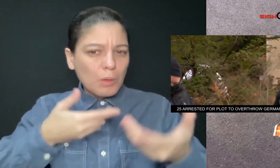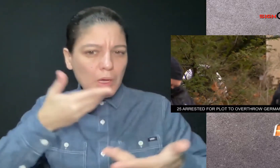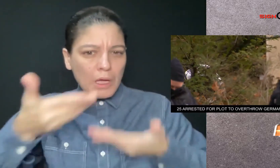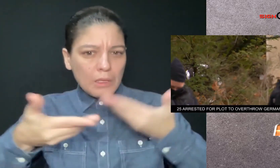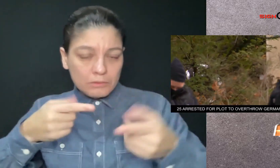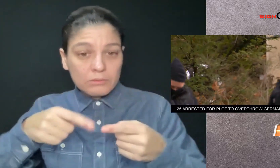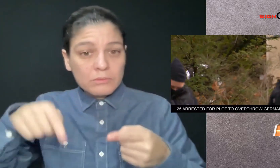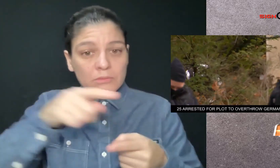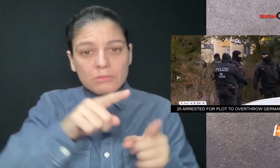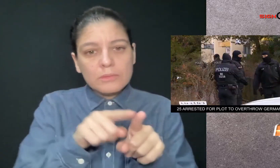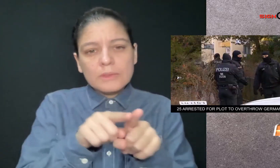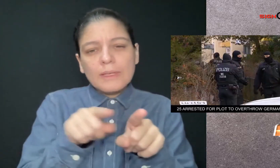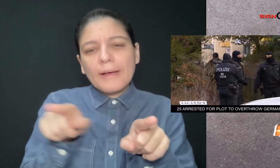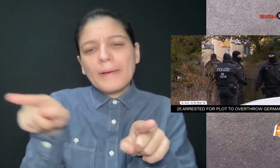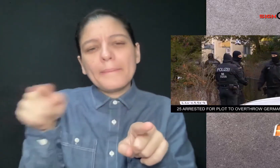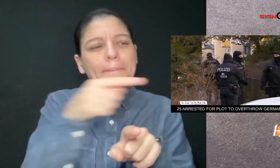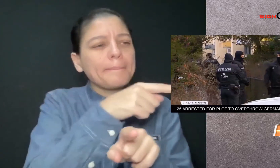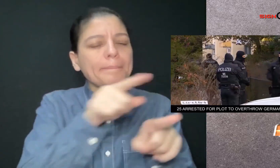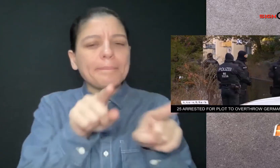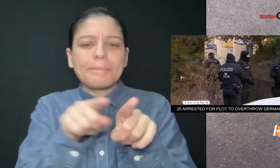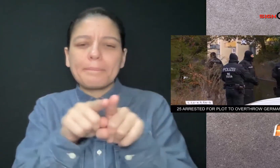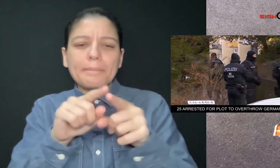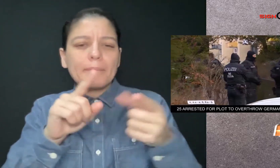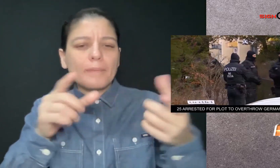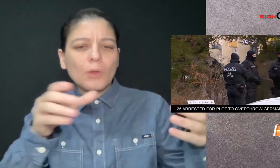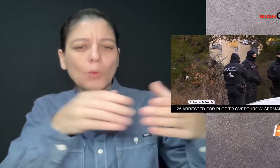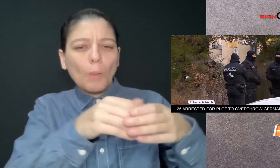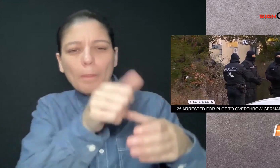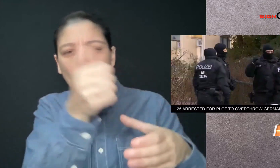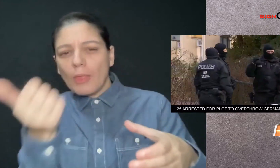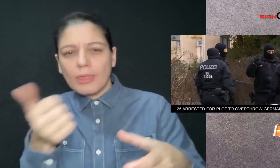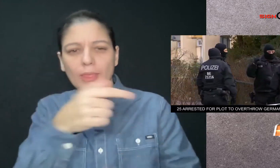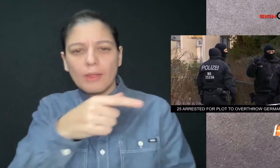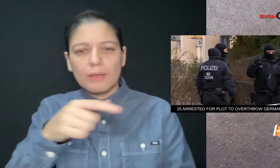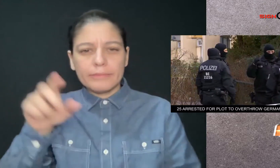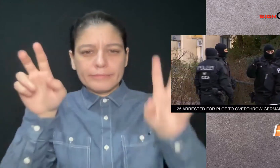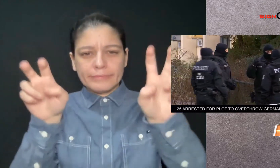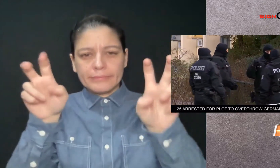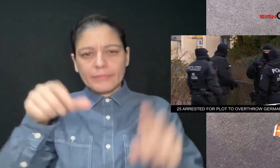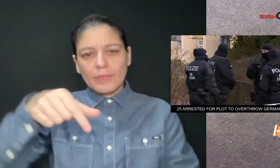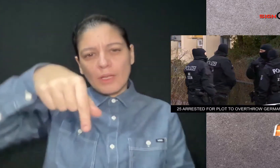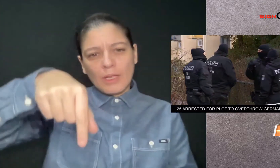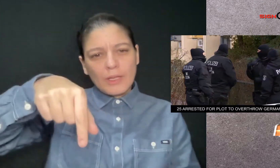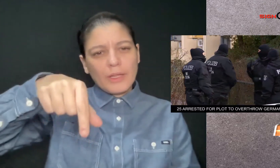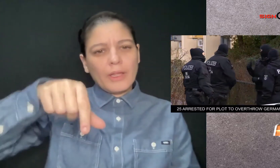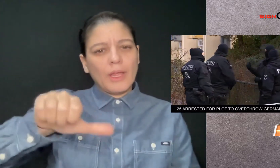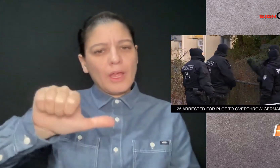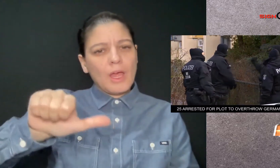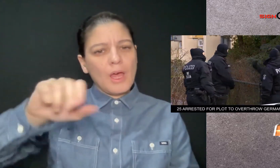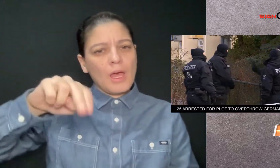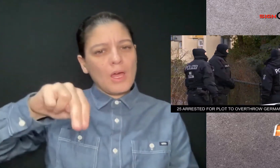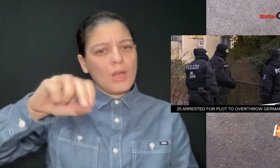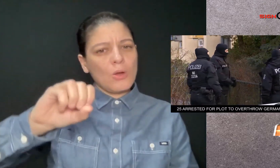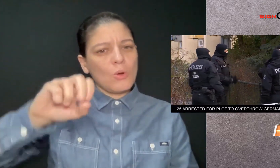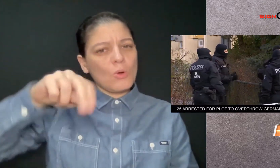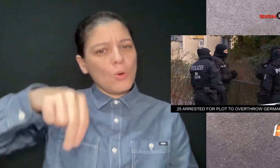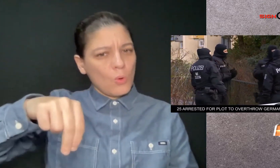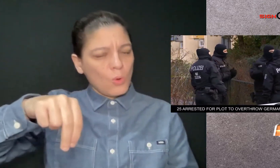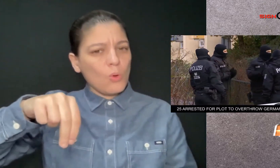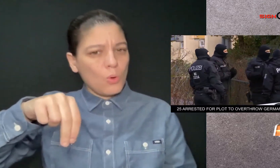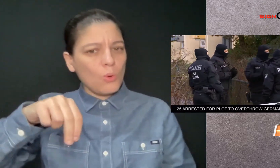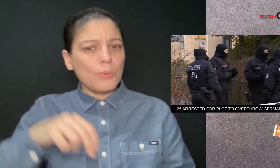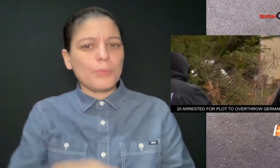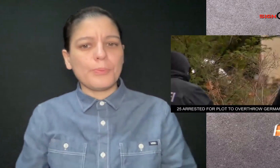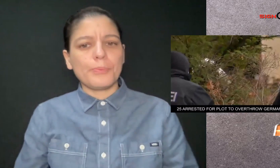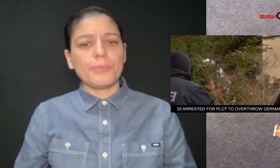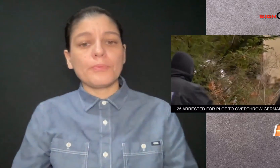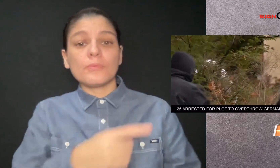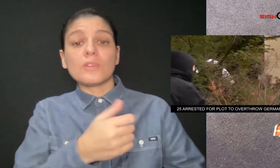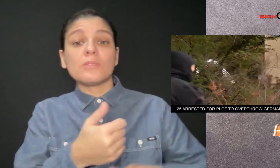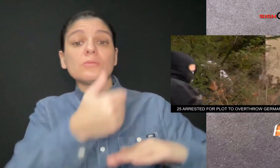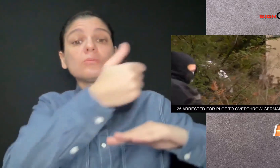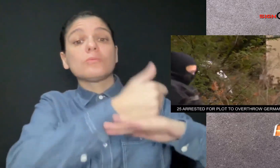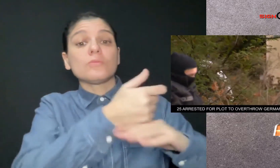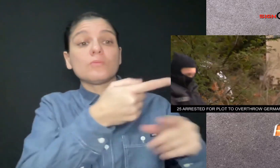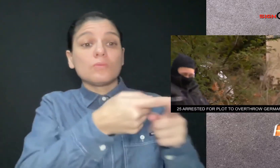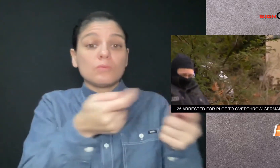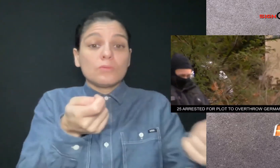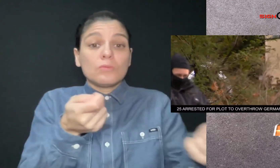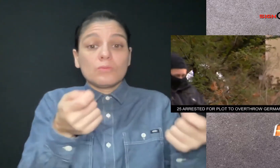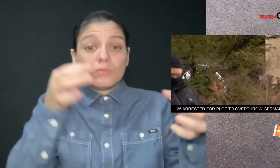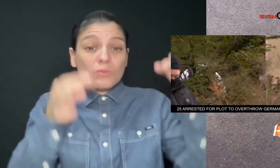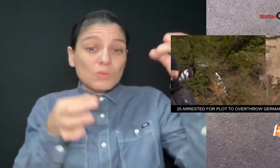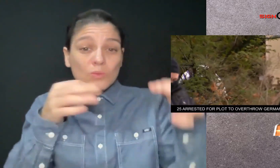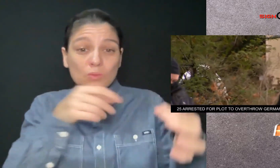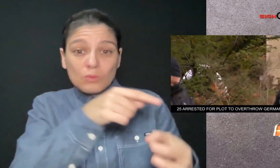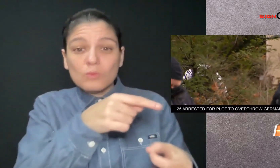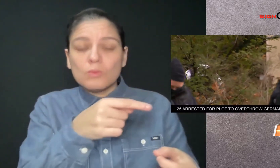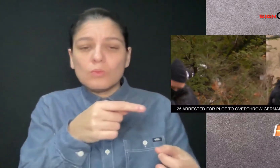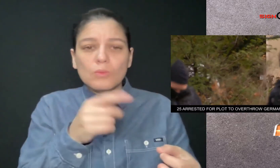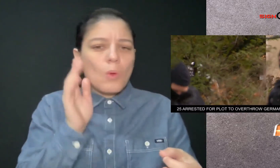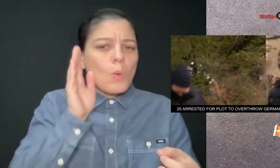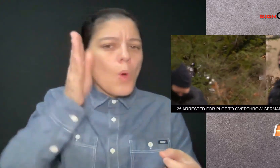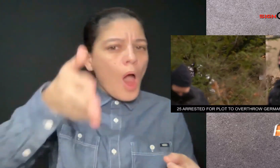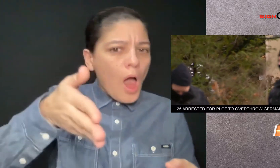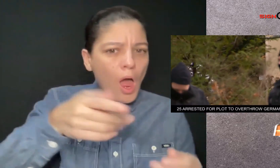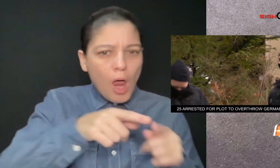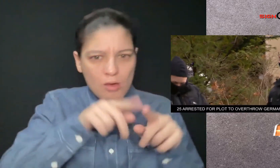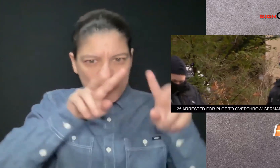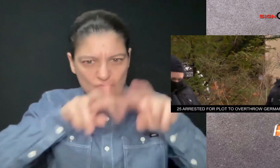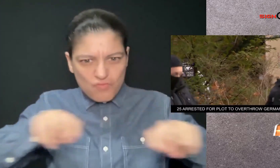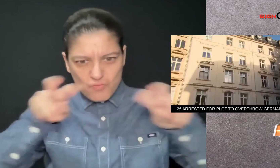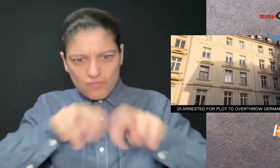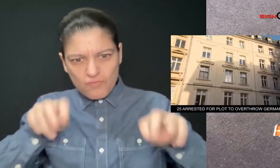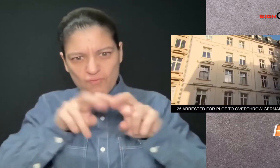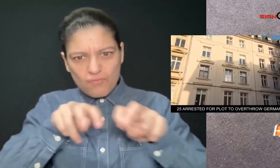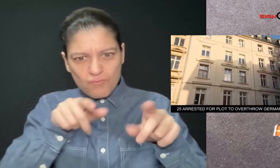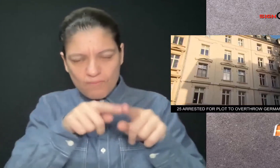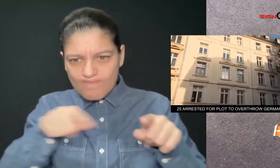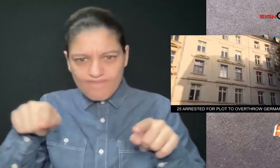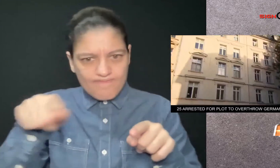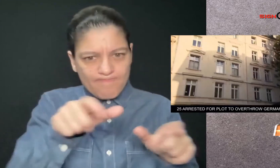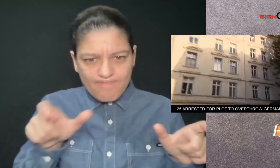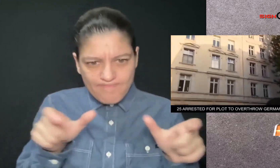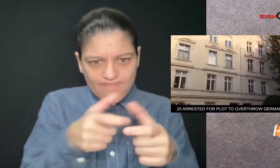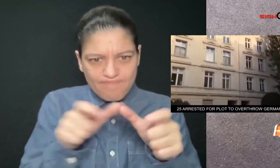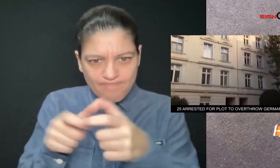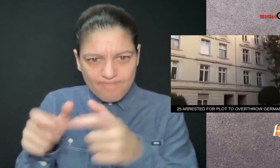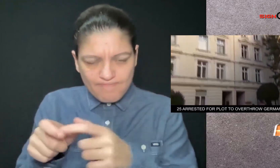spread by the group Q'Anon the prosecutor's office said the raids are continuing and are